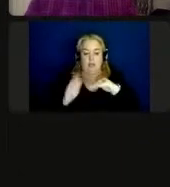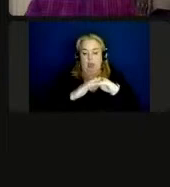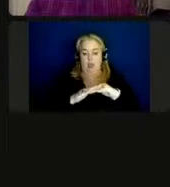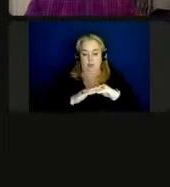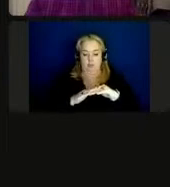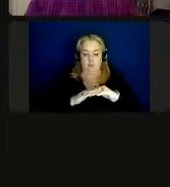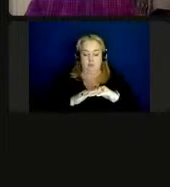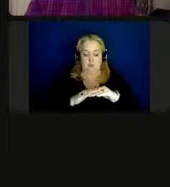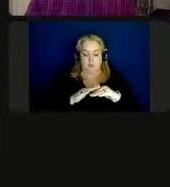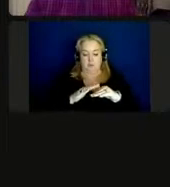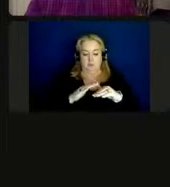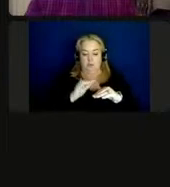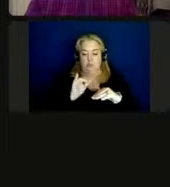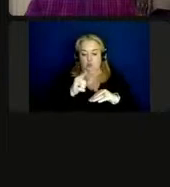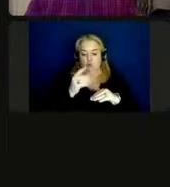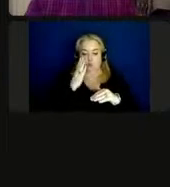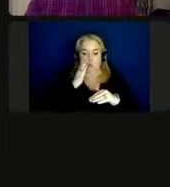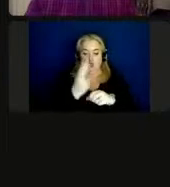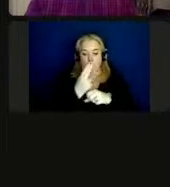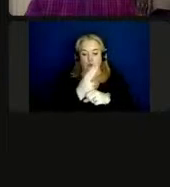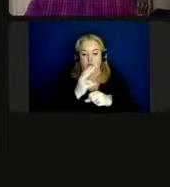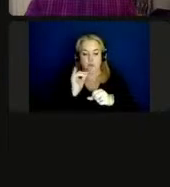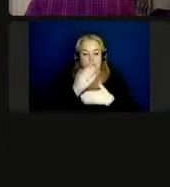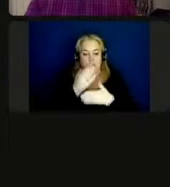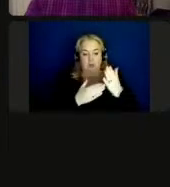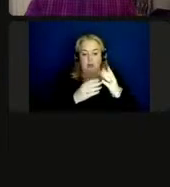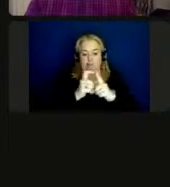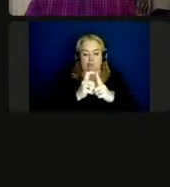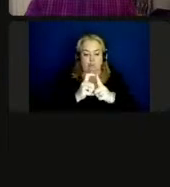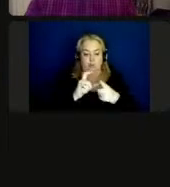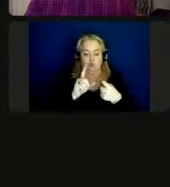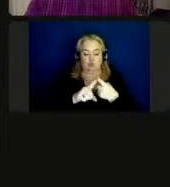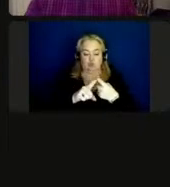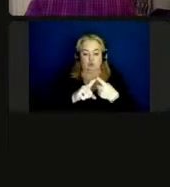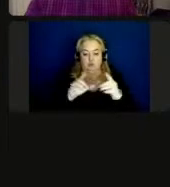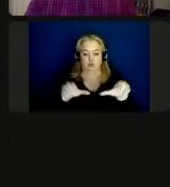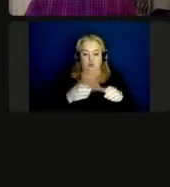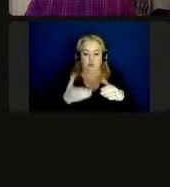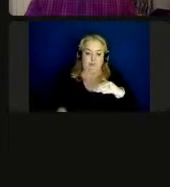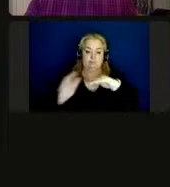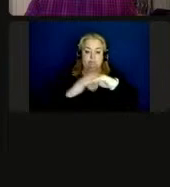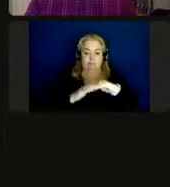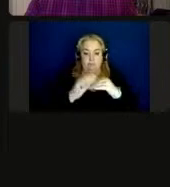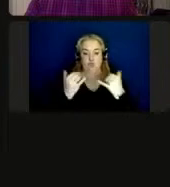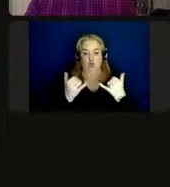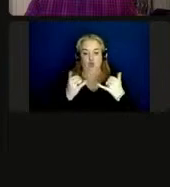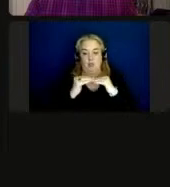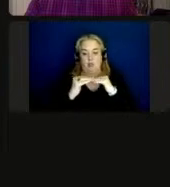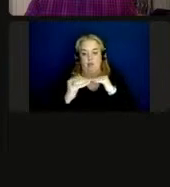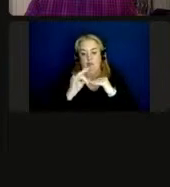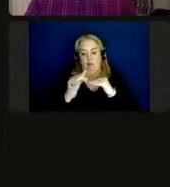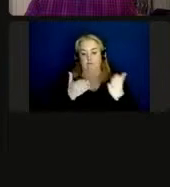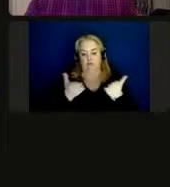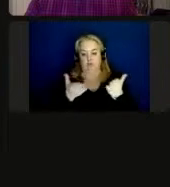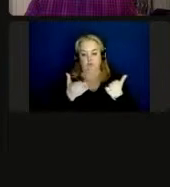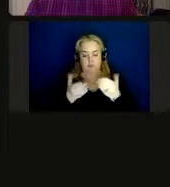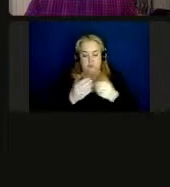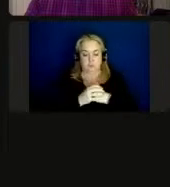IT'S CALLED LIKE AN ENHANCED SERVICE DISTRICT OR ENHANCE LAW ENFORCEMENT OR USE SOME TYPE OF